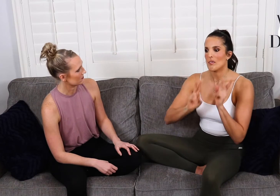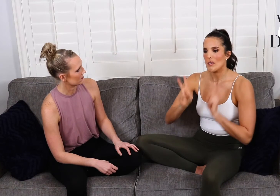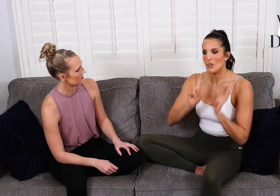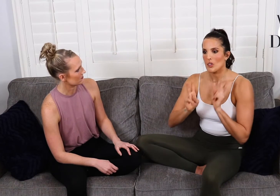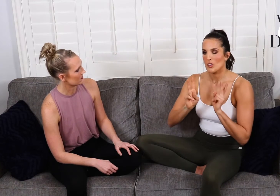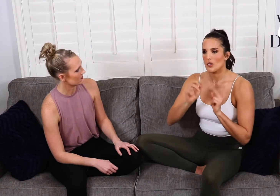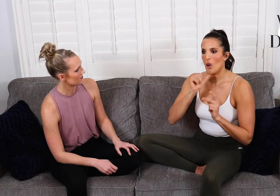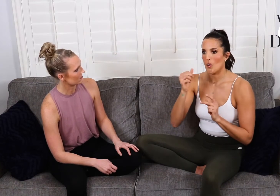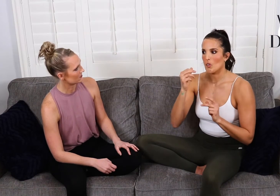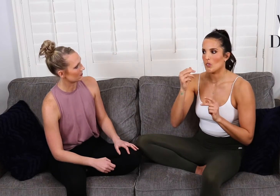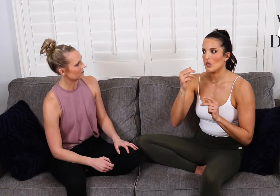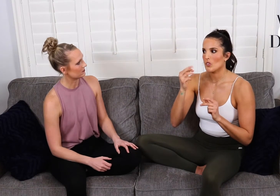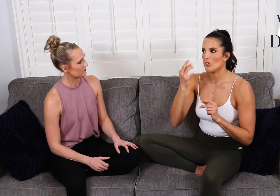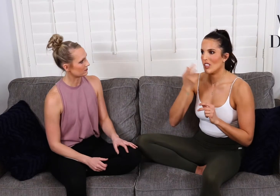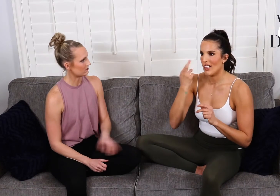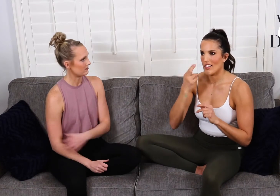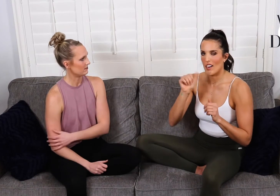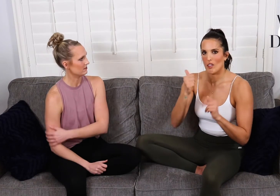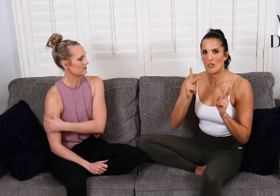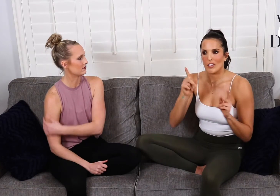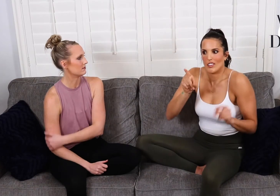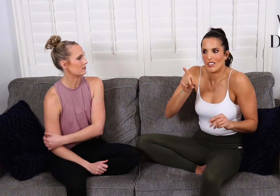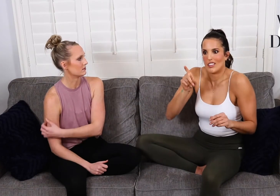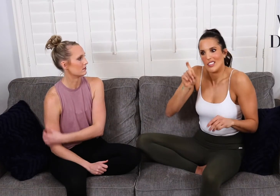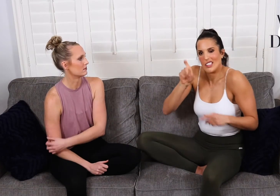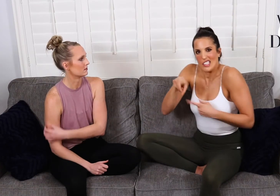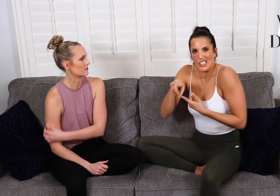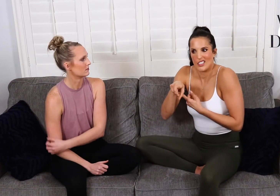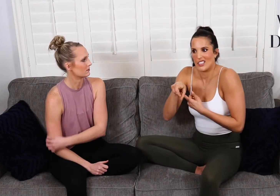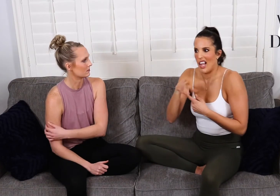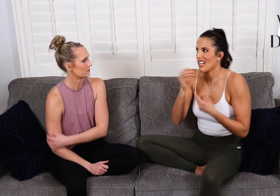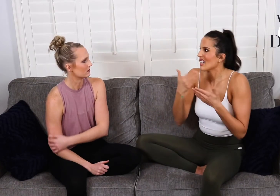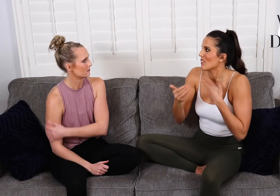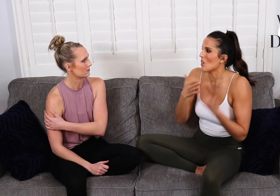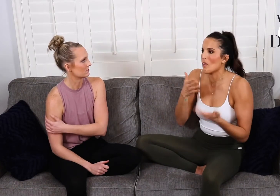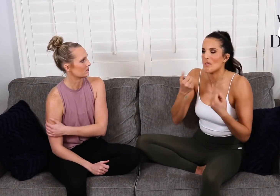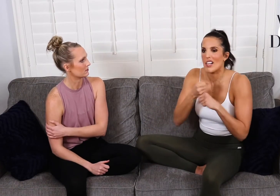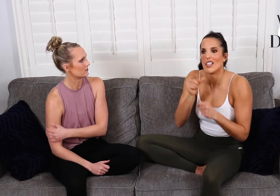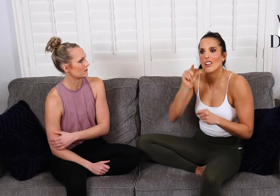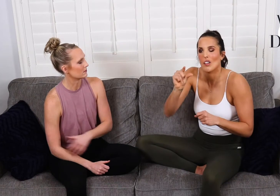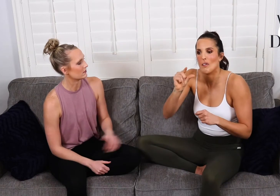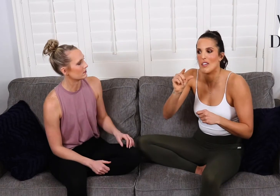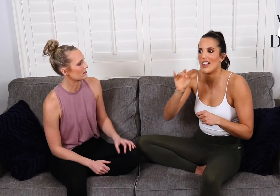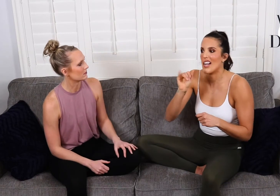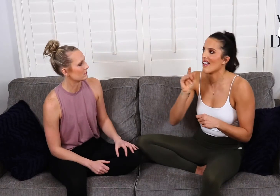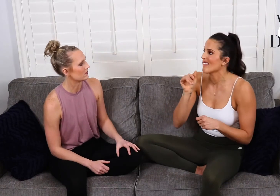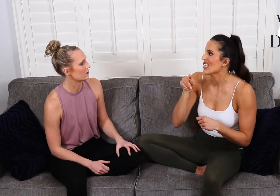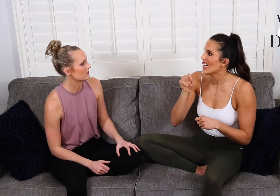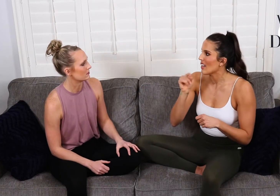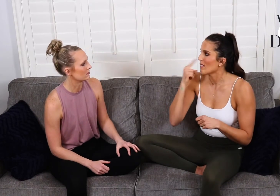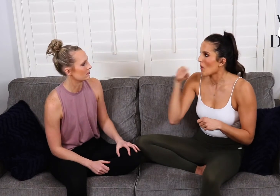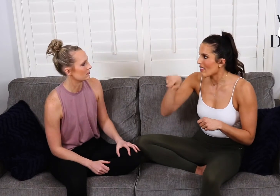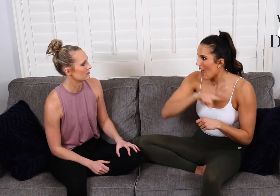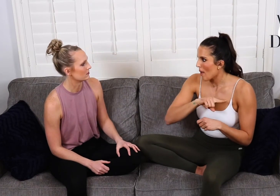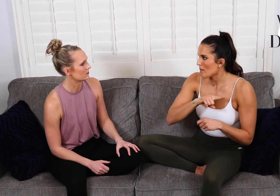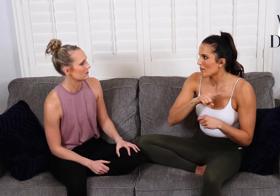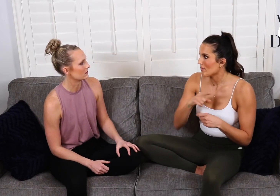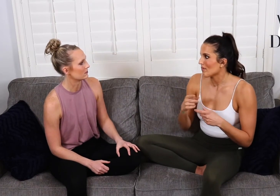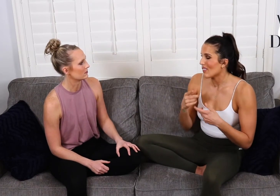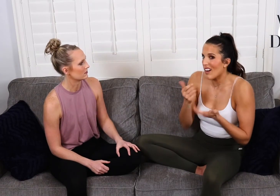people don't realize other people needs sometimes, and even though it makes a small inconvenience for them,